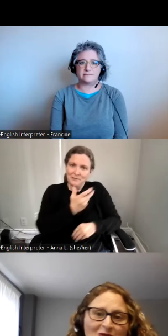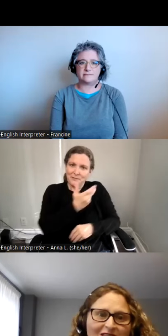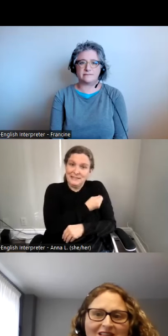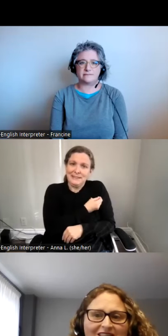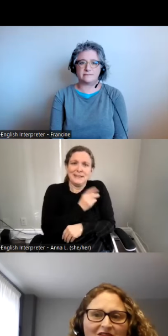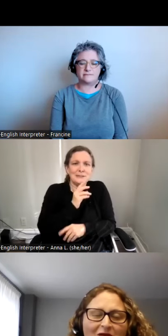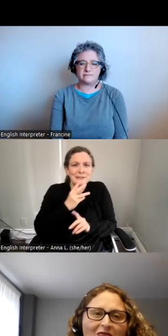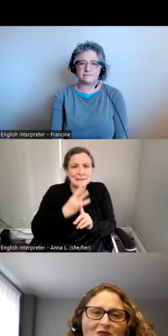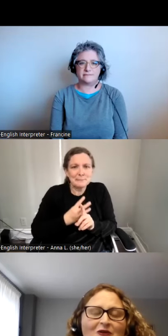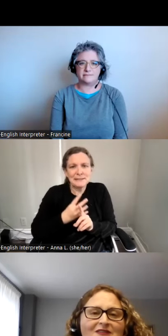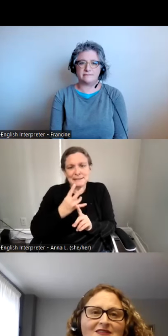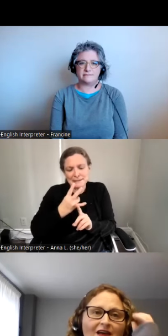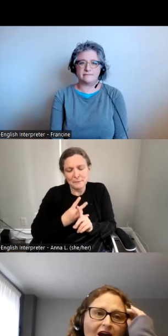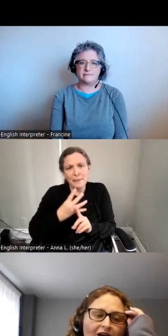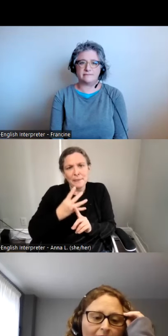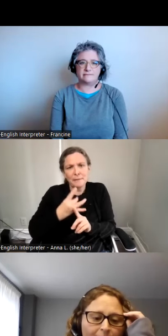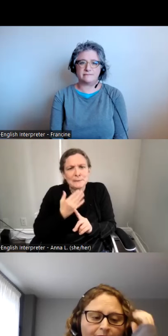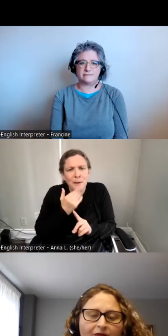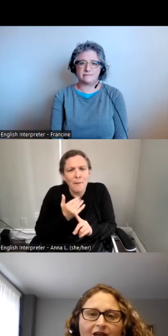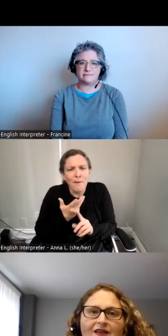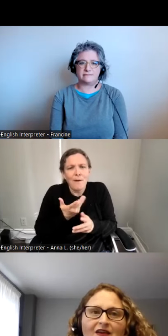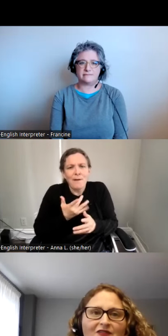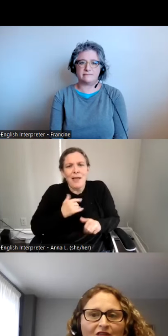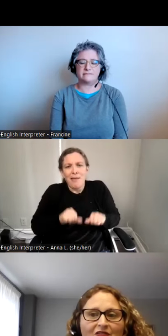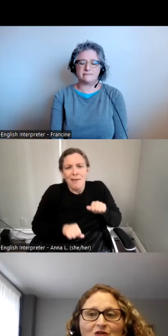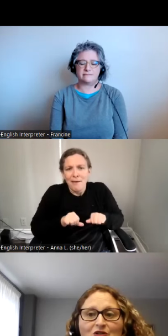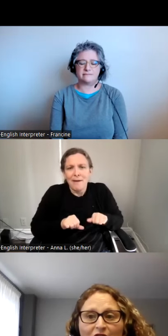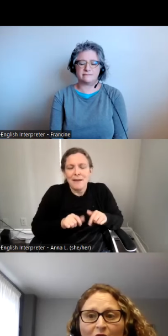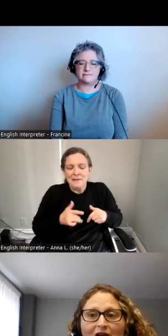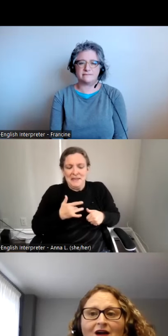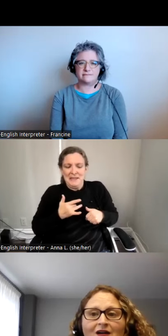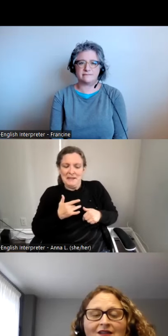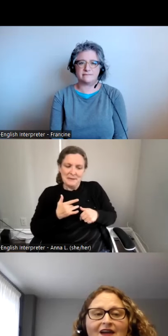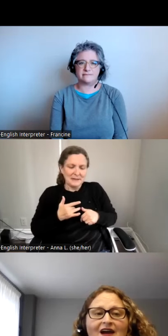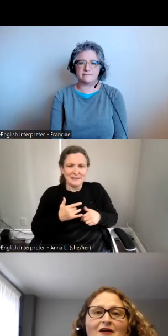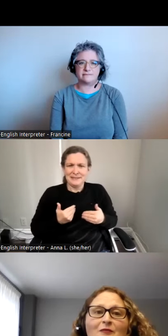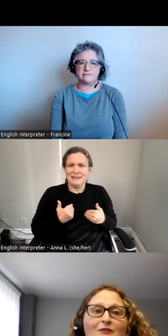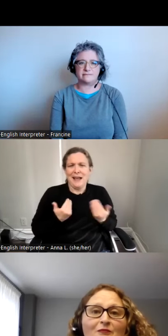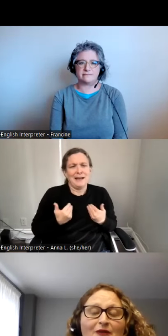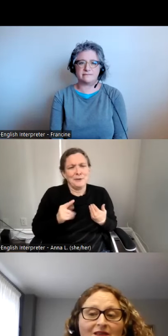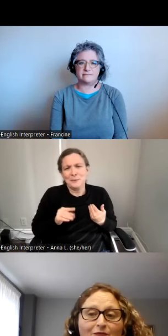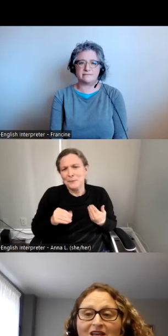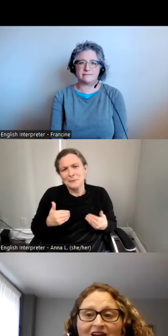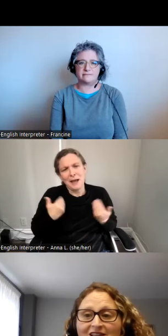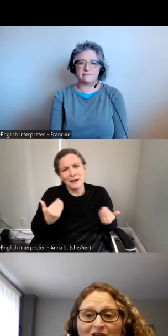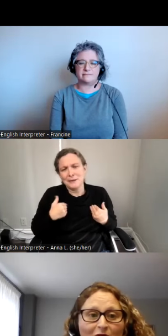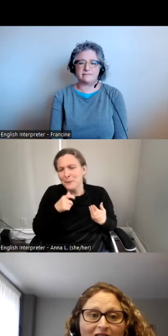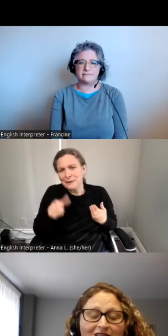infants, parents are having a little bit more trouble coming to terms with vaccinating the six month old and the